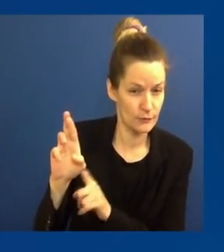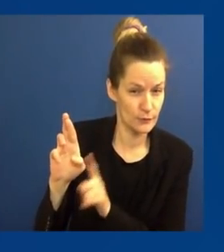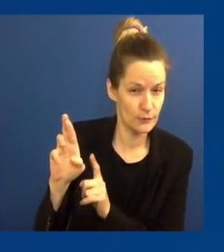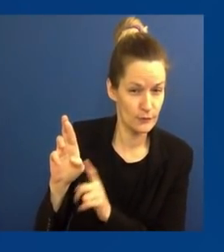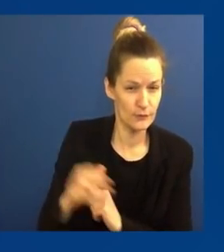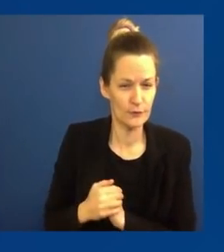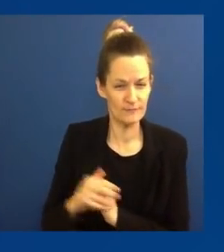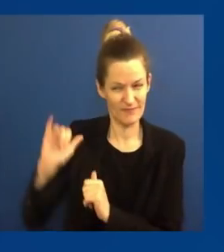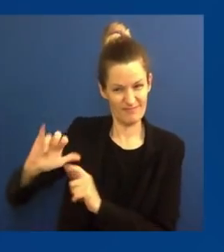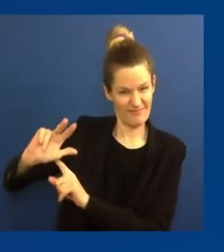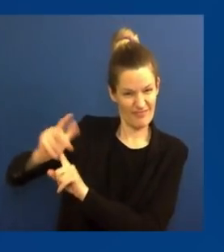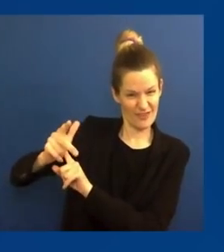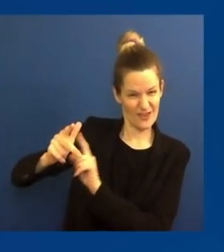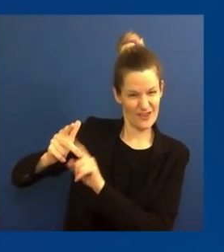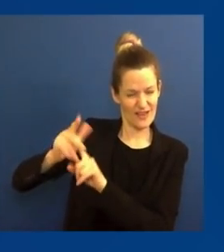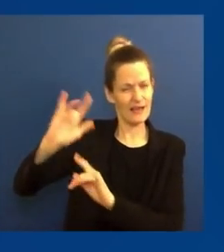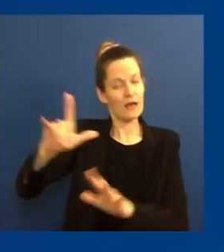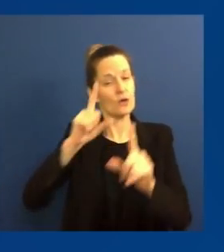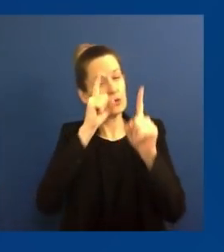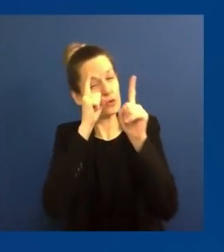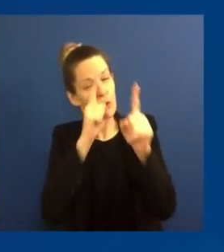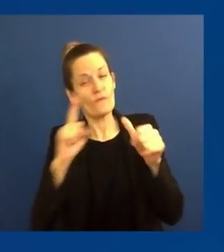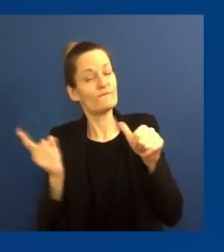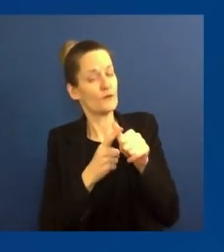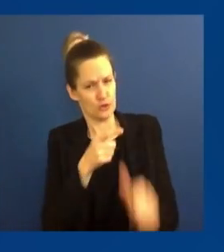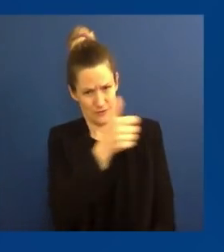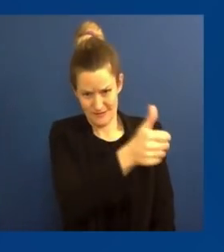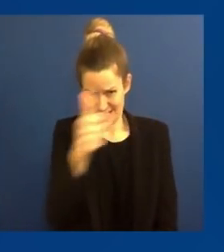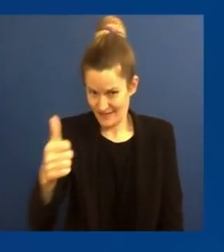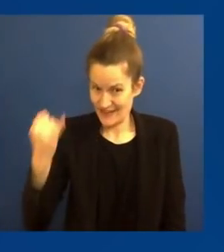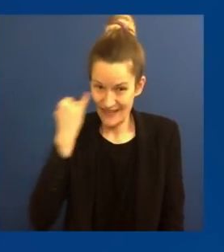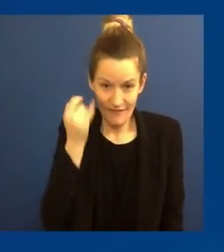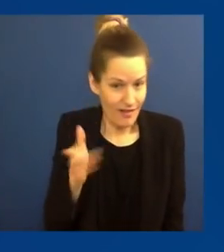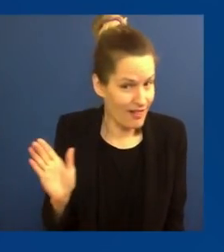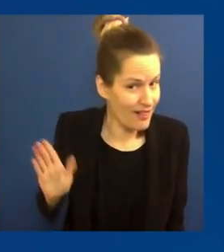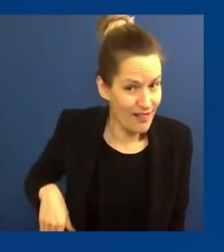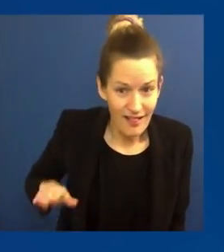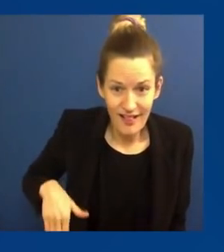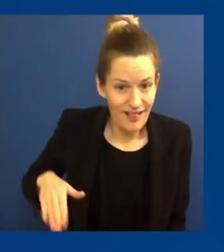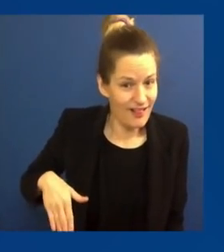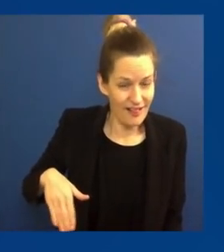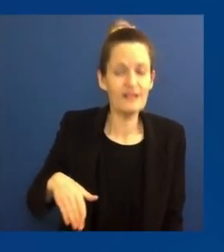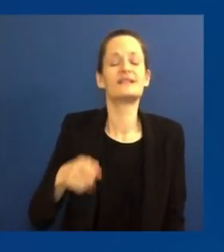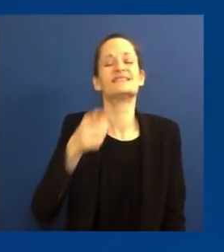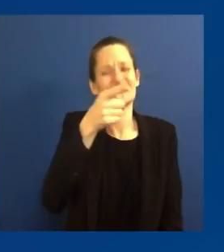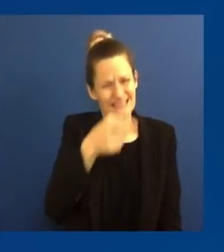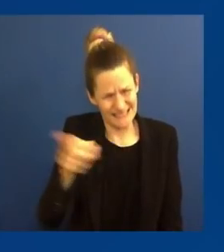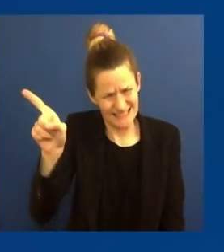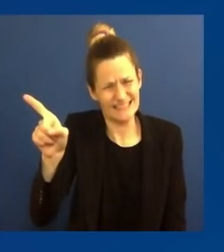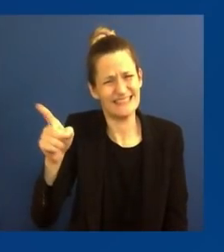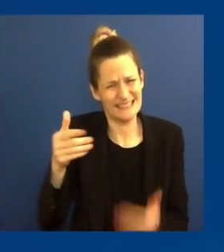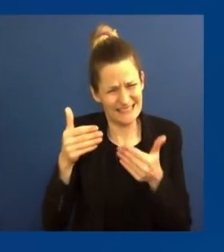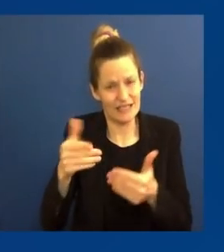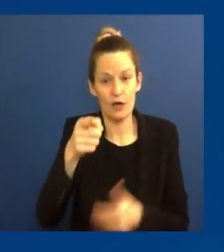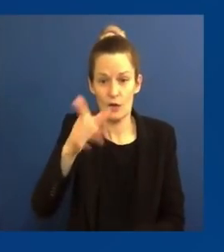First, those who remain unvaccinated are at significantly higher risk for infection and severe COVID-19 disease.